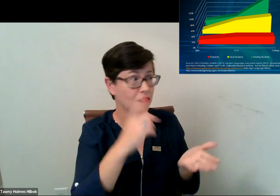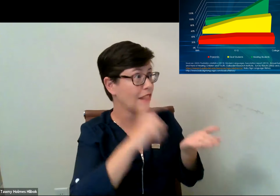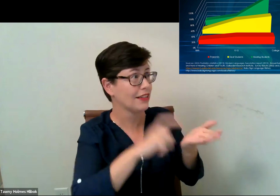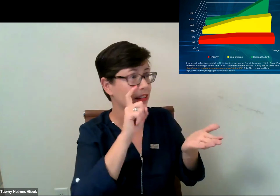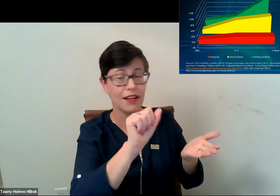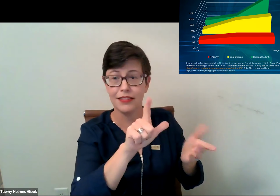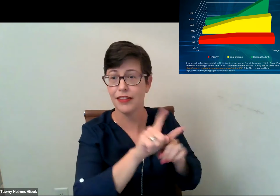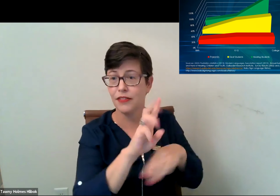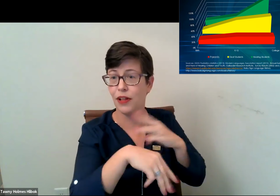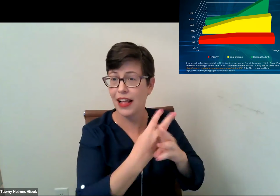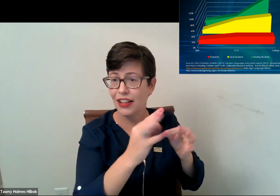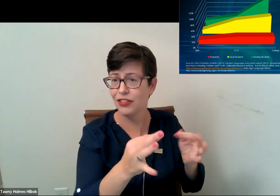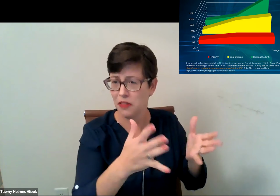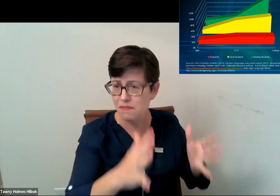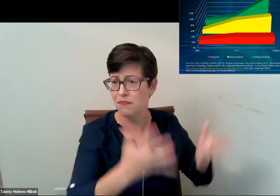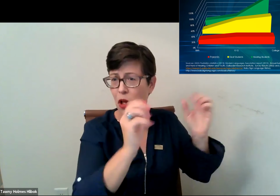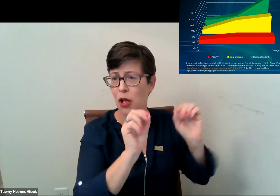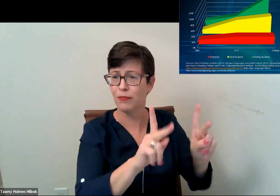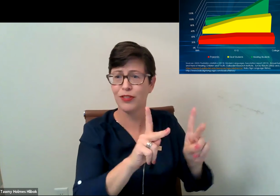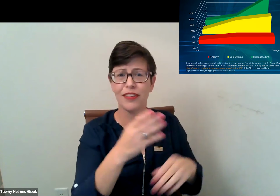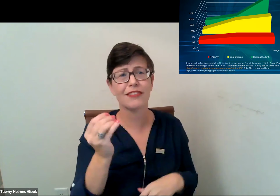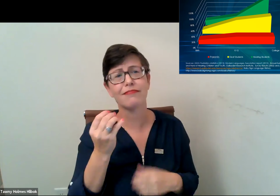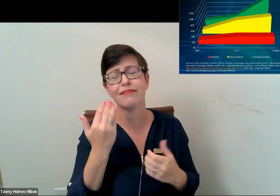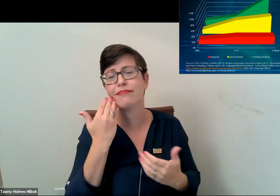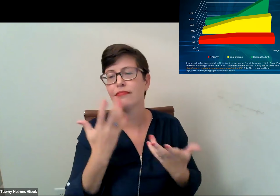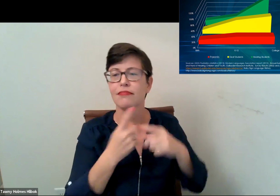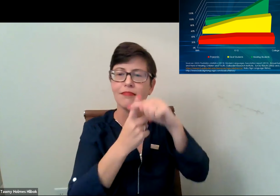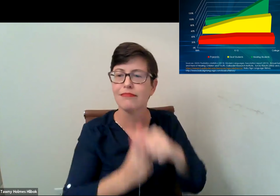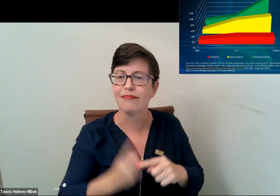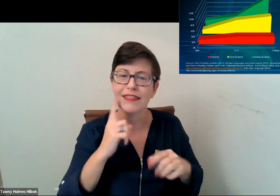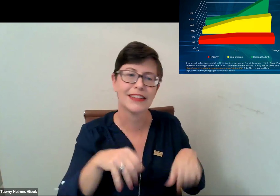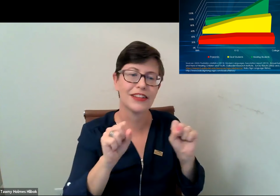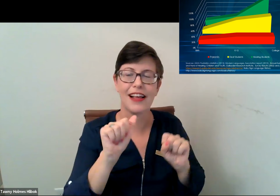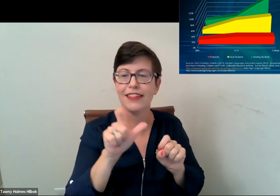And that is aligned with state laws as well, there are more opportunities for interpreters, there are